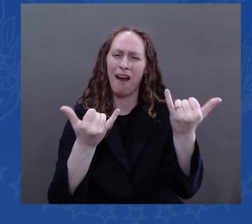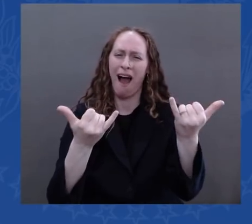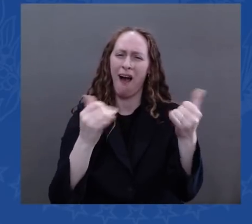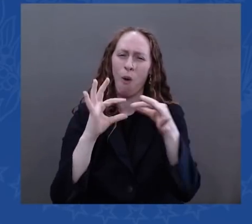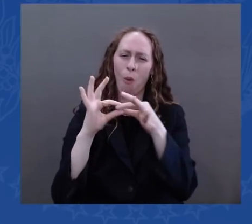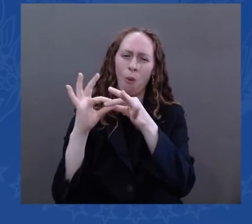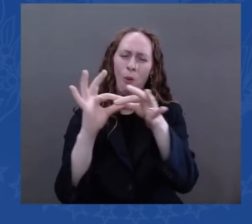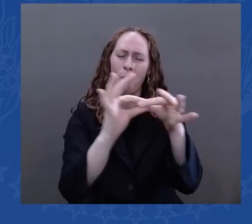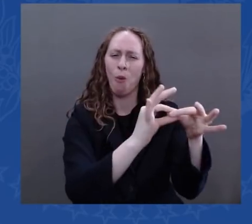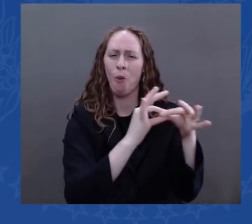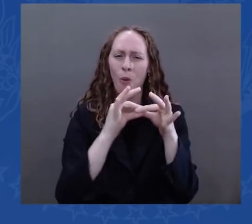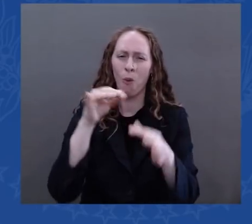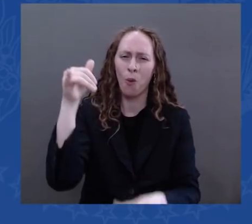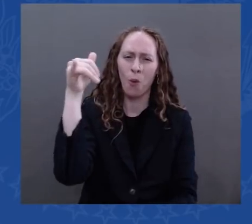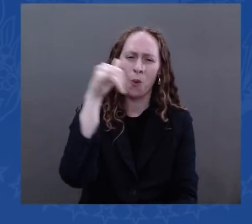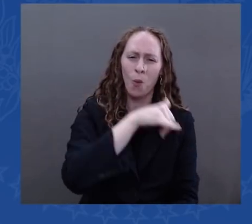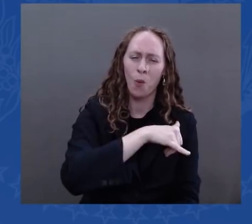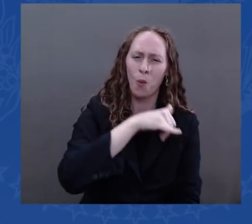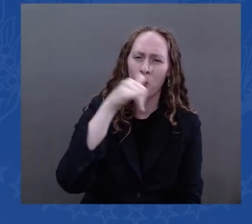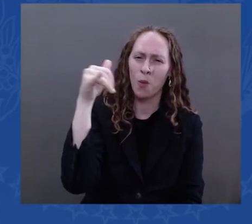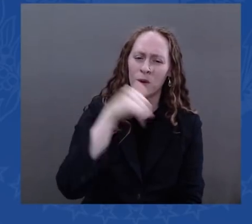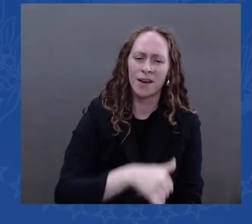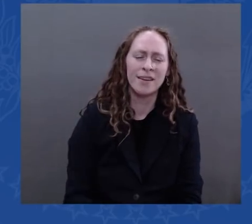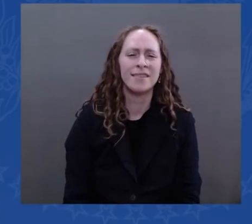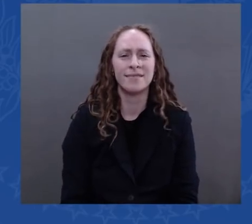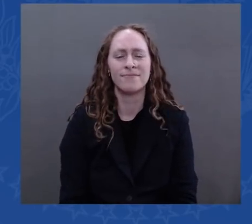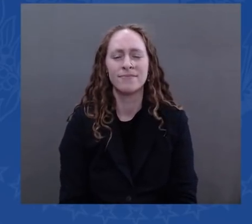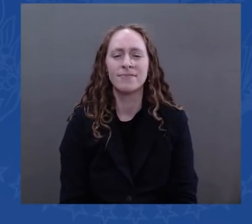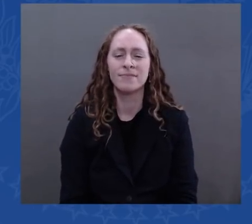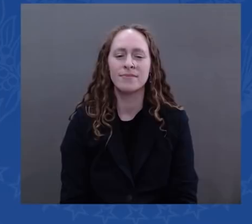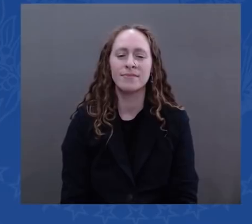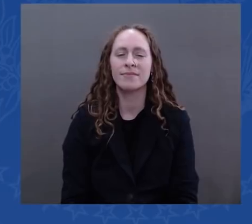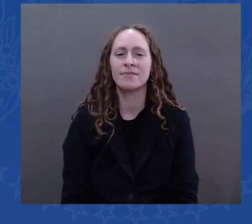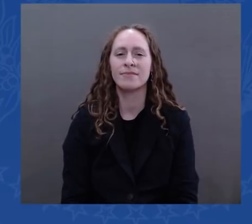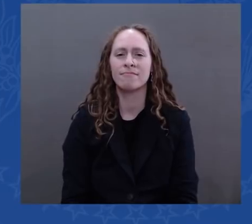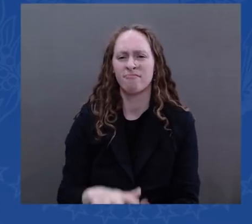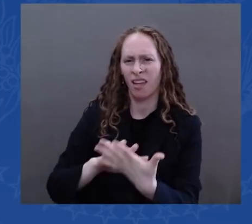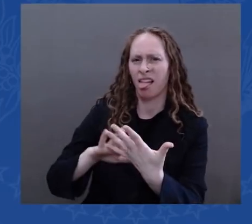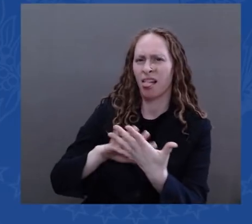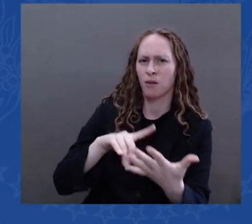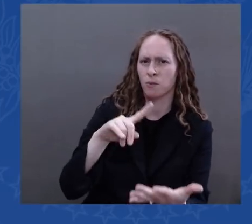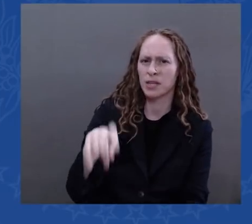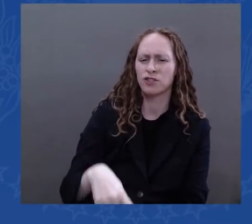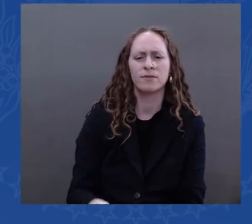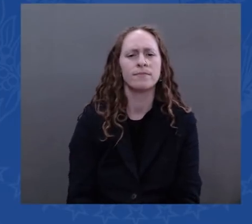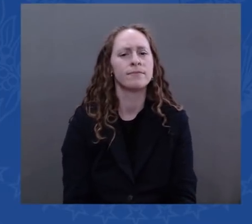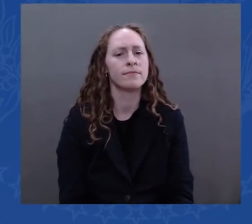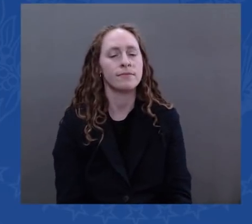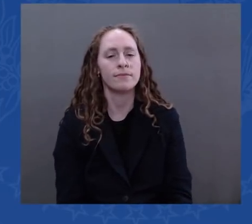The President: It means that I would hope -- I just was expressing my outrage. He shouldn't remain in power. Just like, you know,